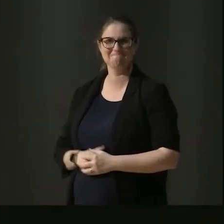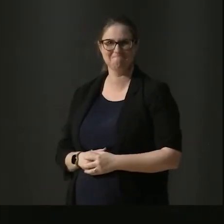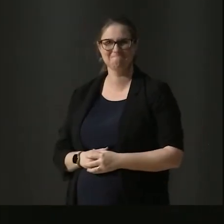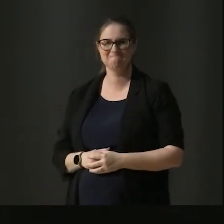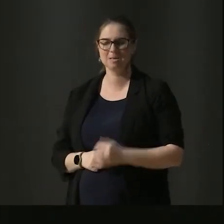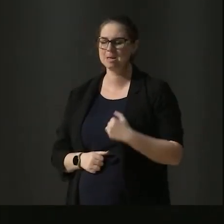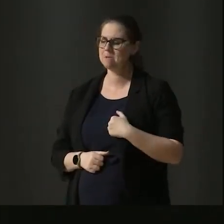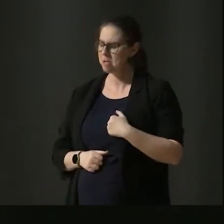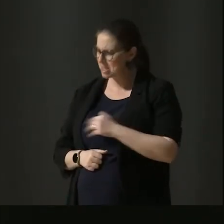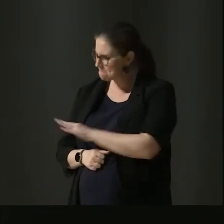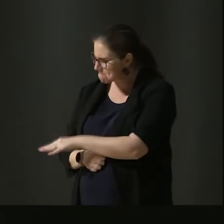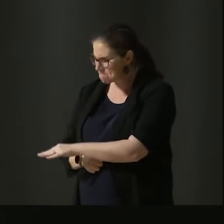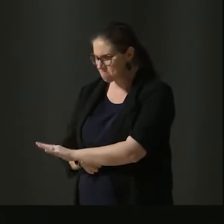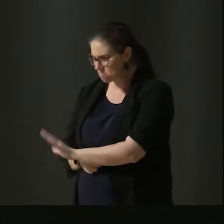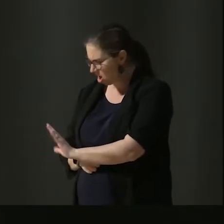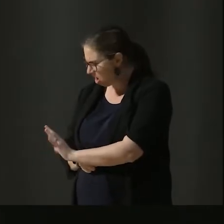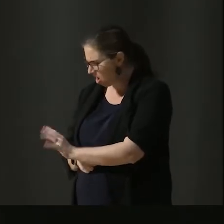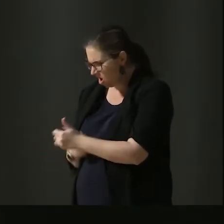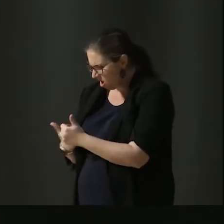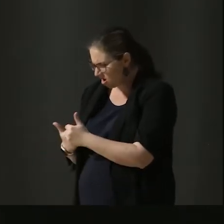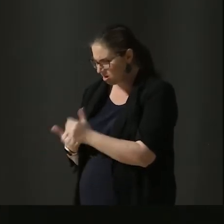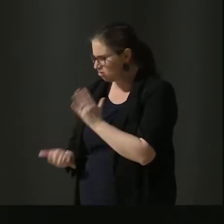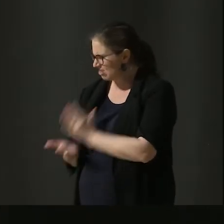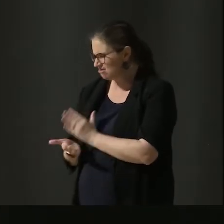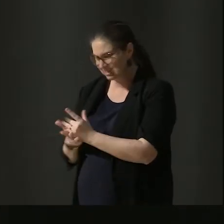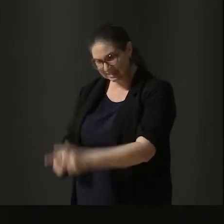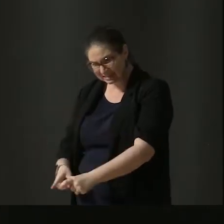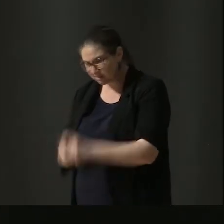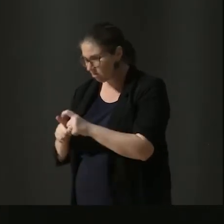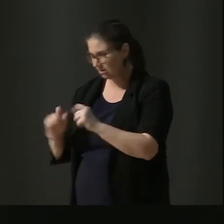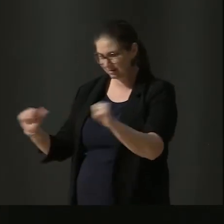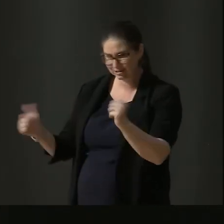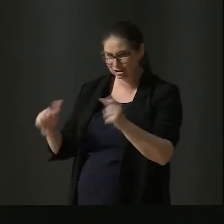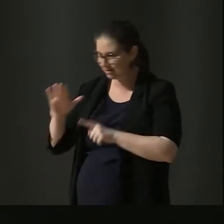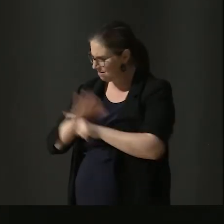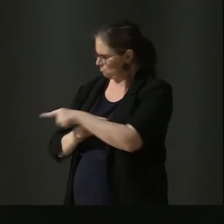So I said, Yeah, I know, mate. It can be really hard living. You've had fun today.